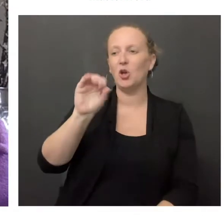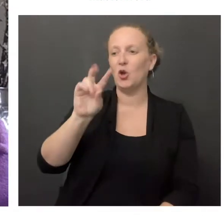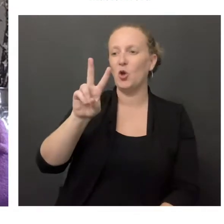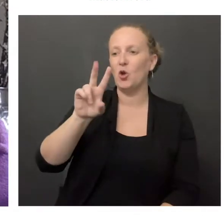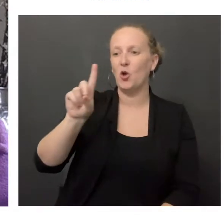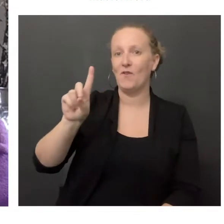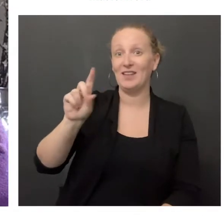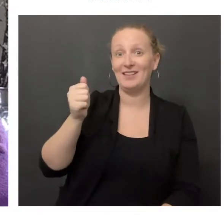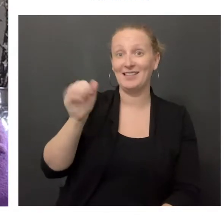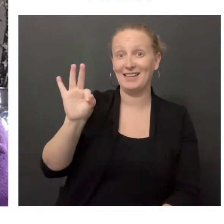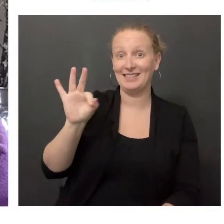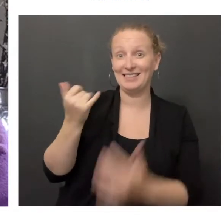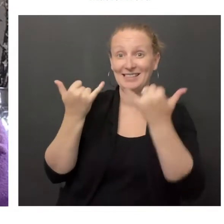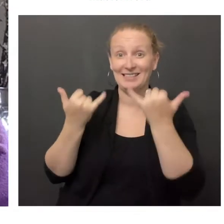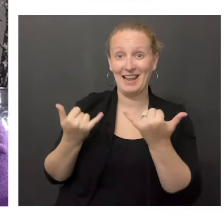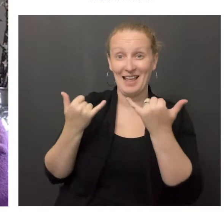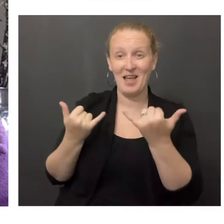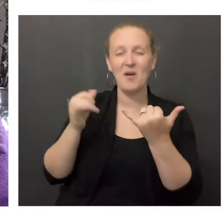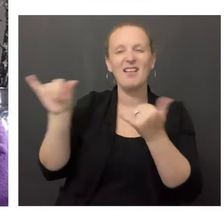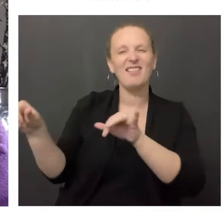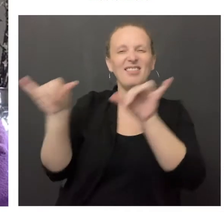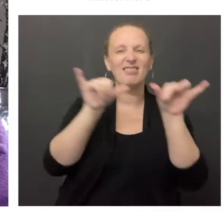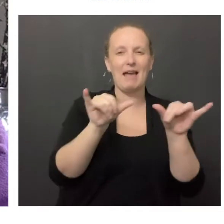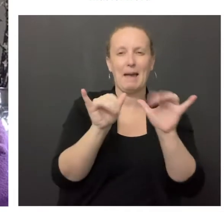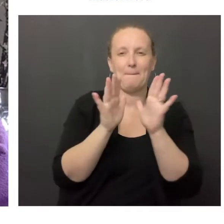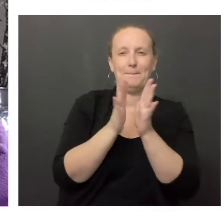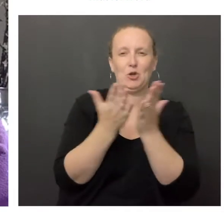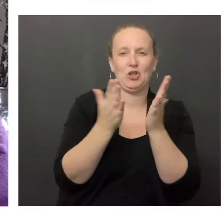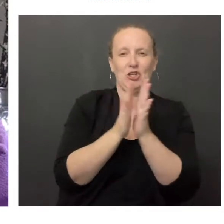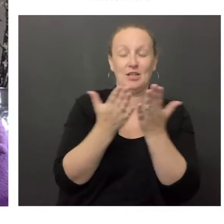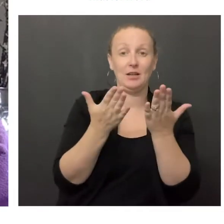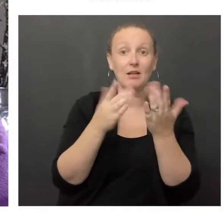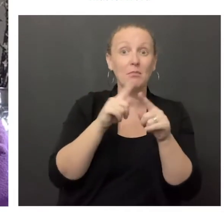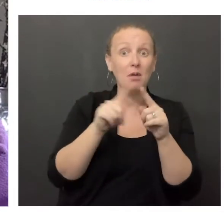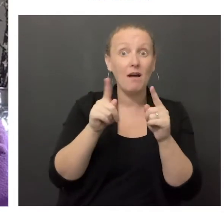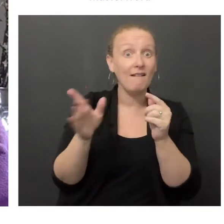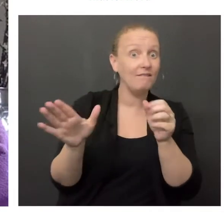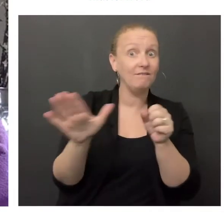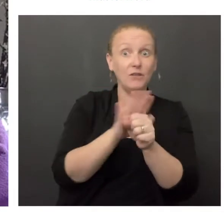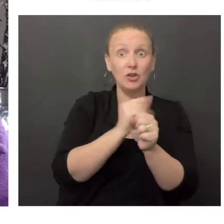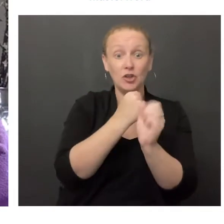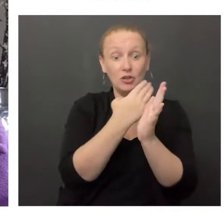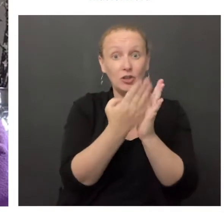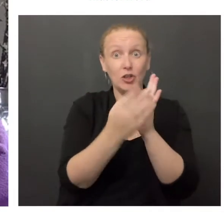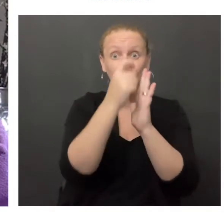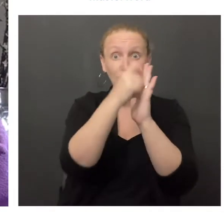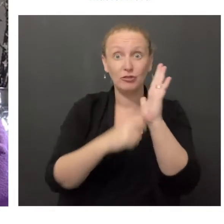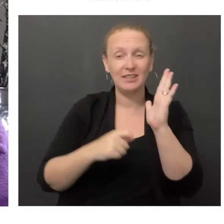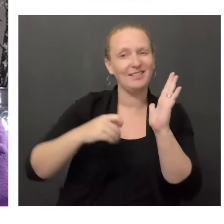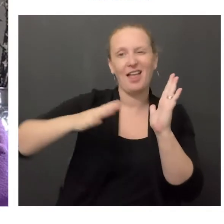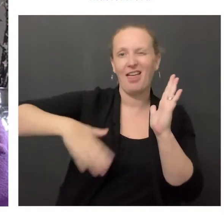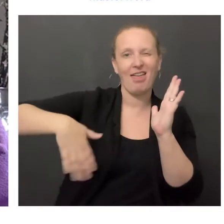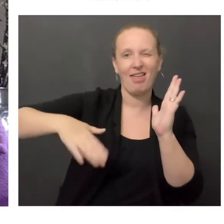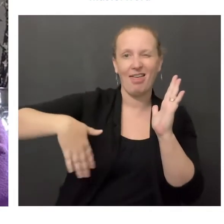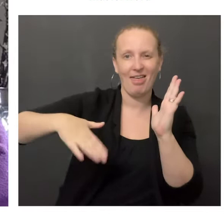currently actively being written. And so there are people out there who are actively writing the